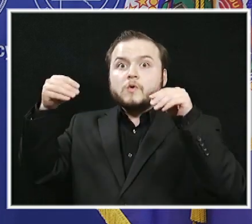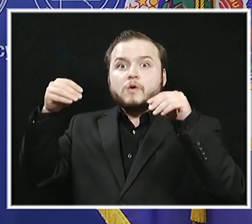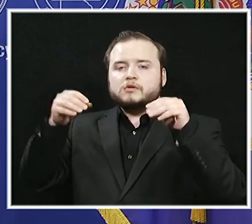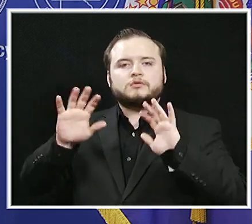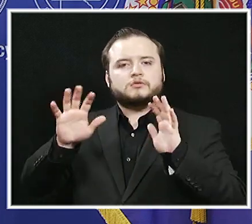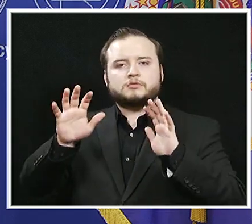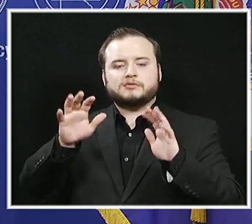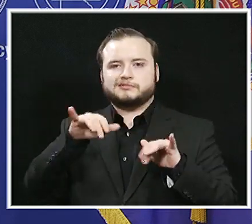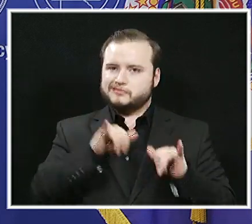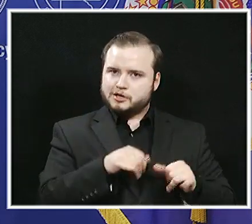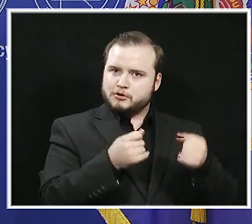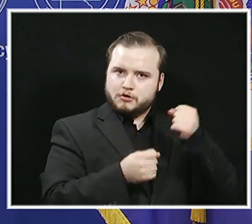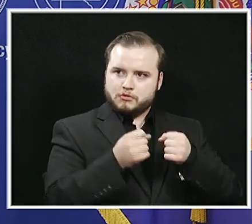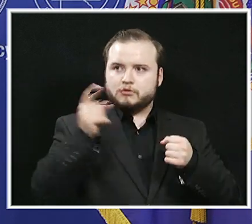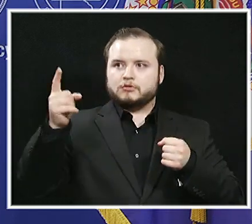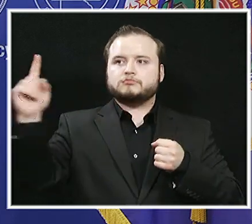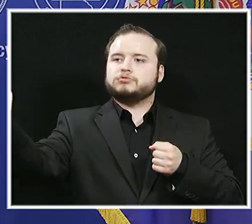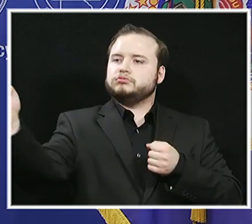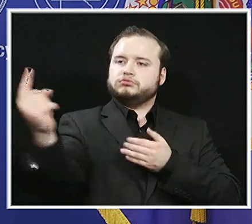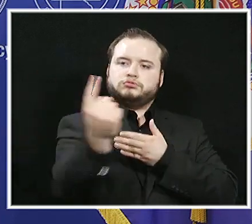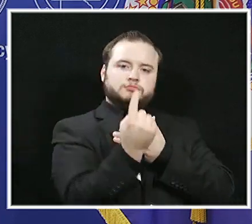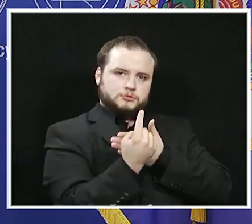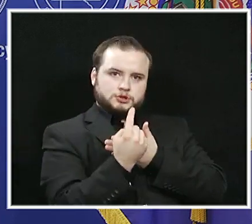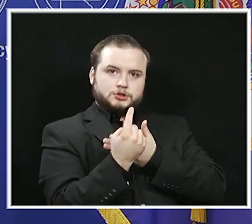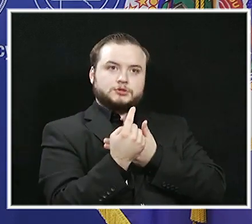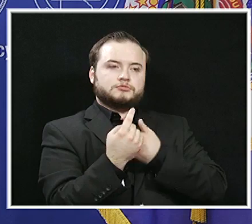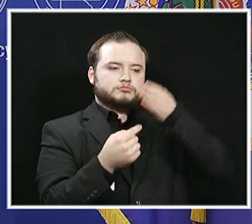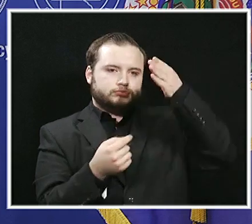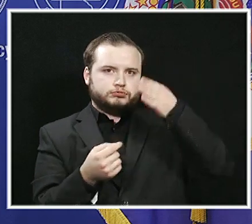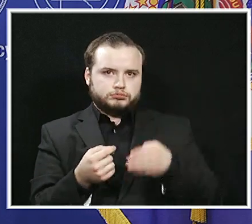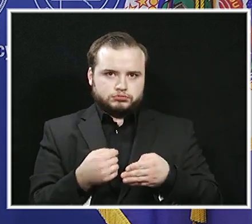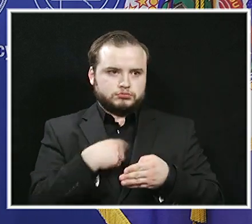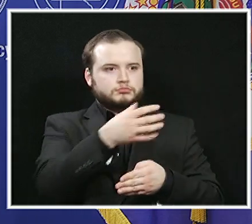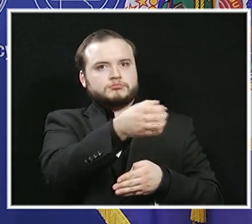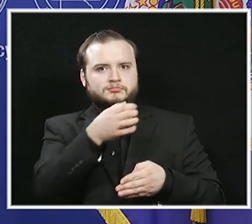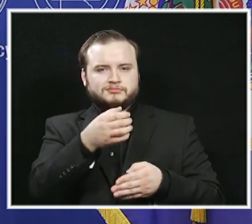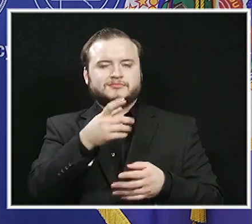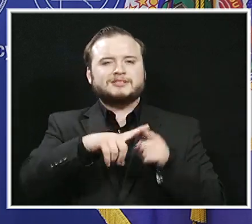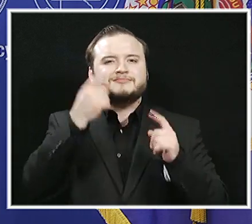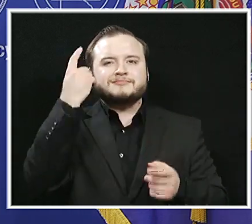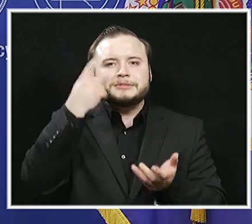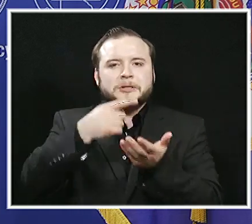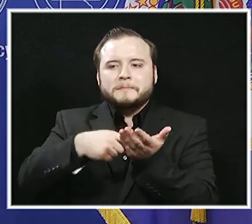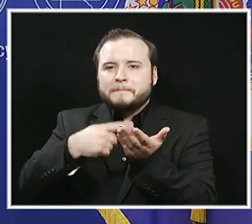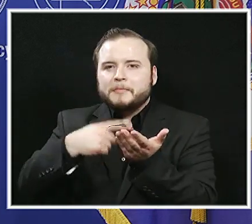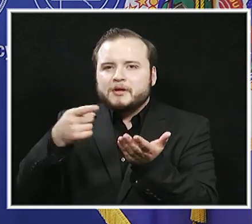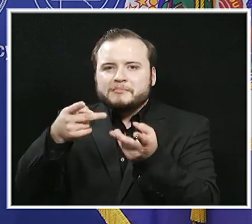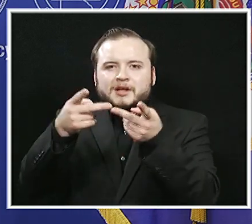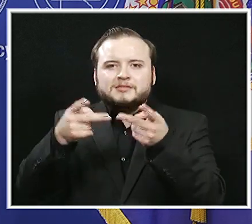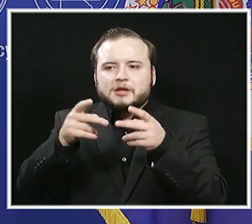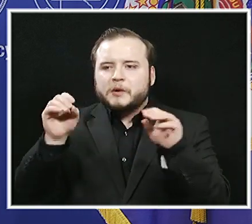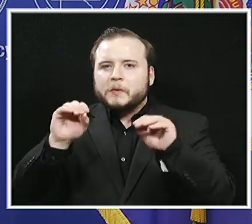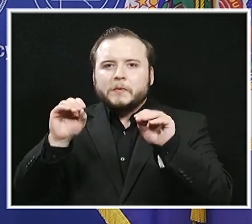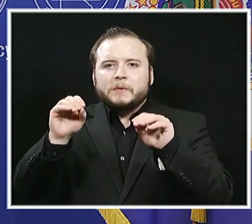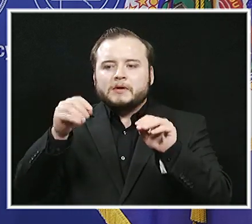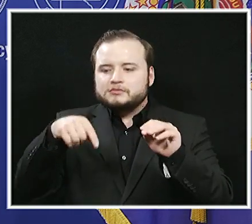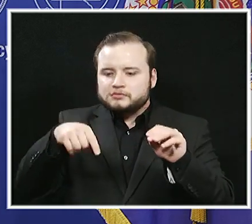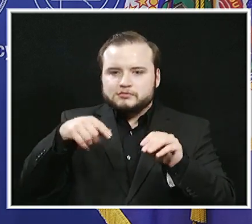guys, floral shops in terms of how they gotten this right. Under no circumstances can customers enter a business,